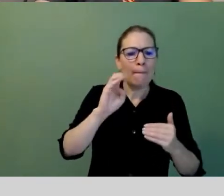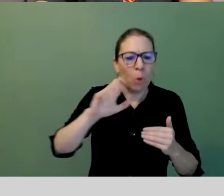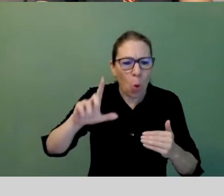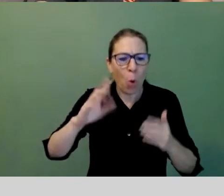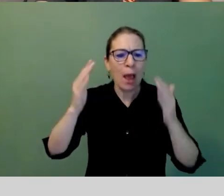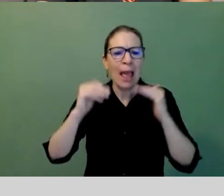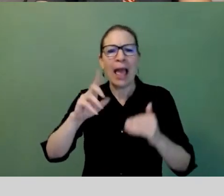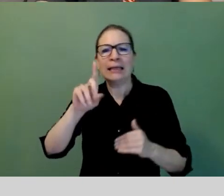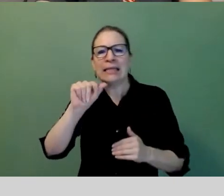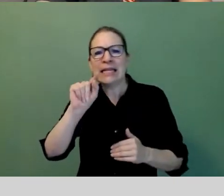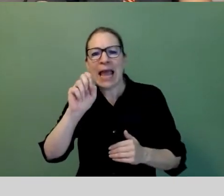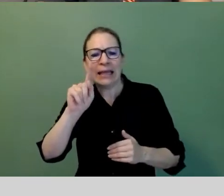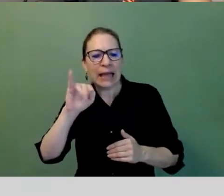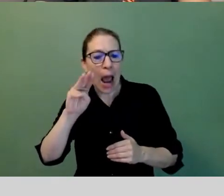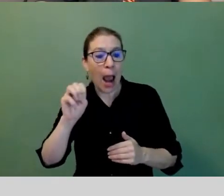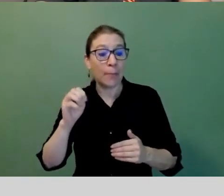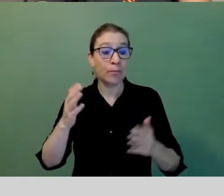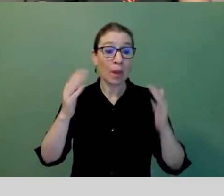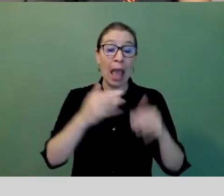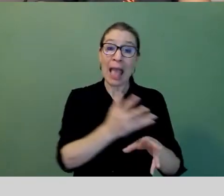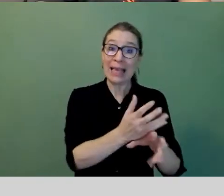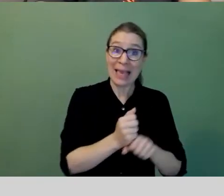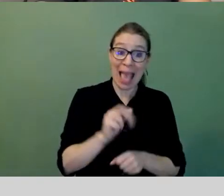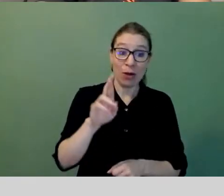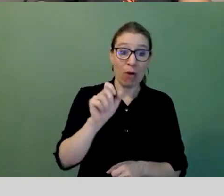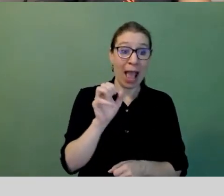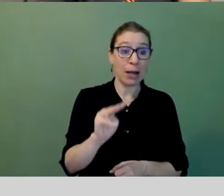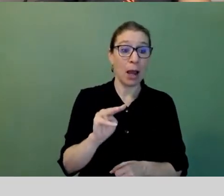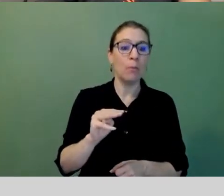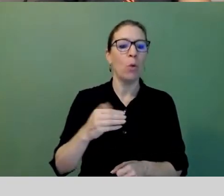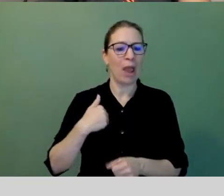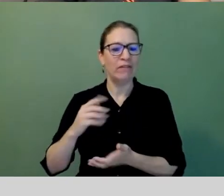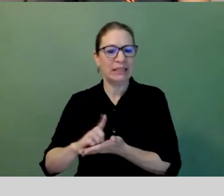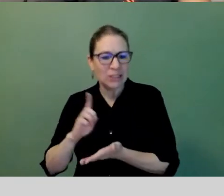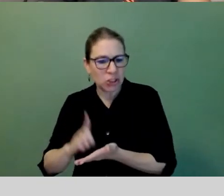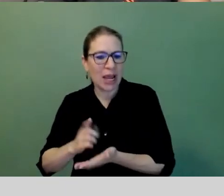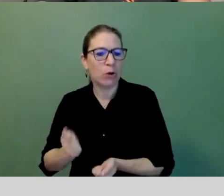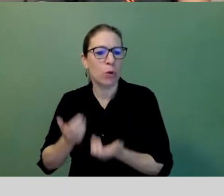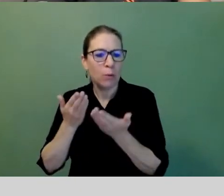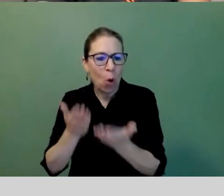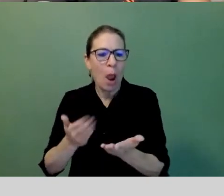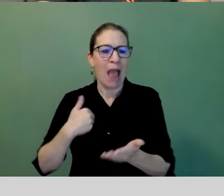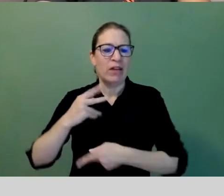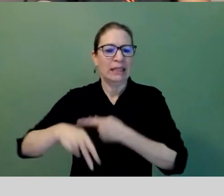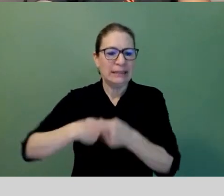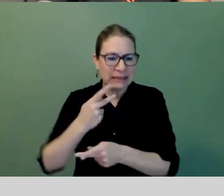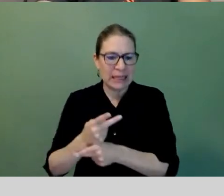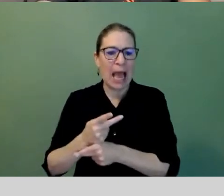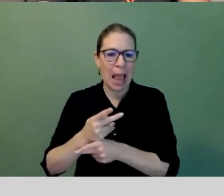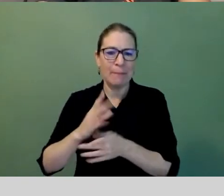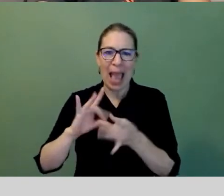So get random user data returns a dictionary with these four keys and the respective values. So we have type annotation for this function.